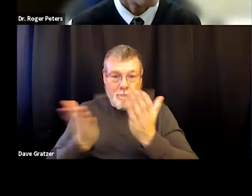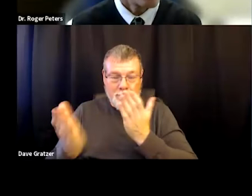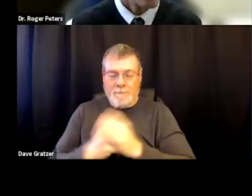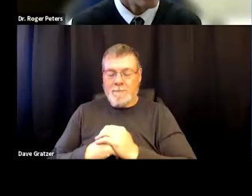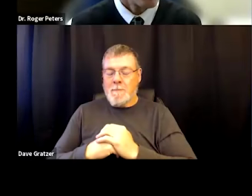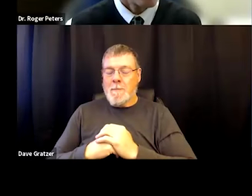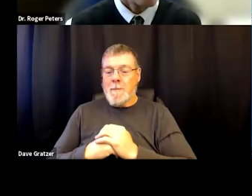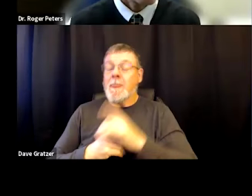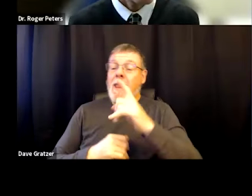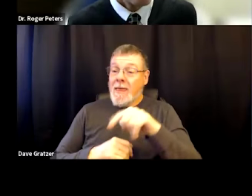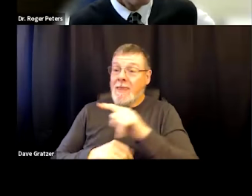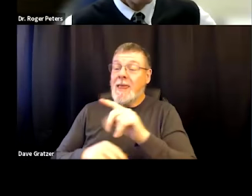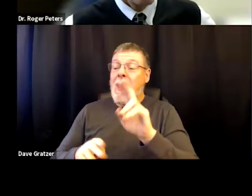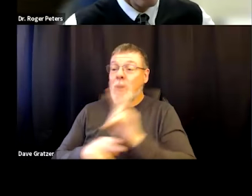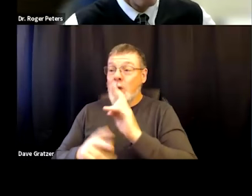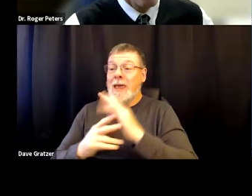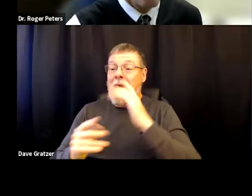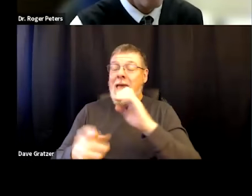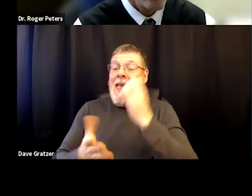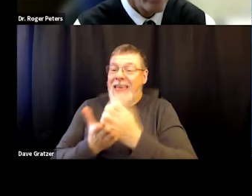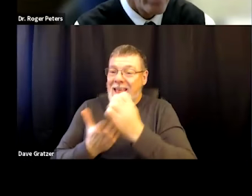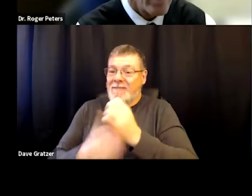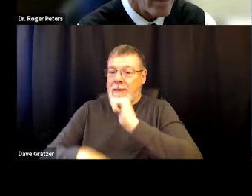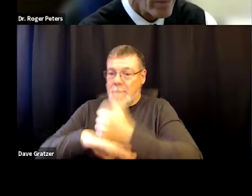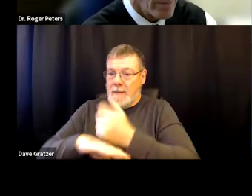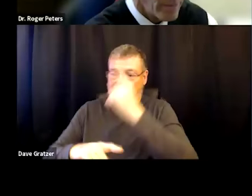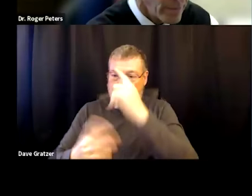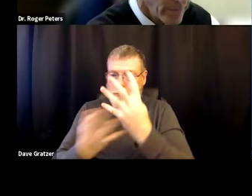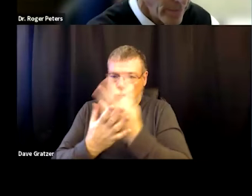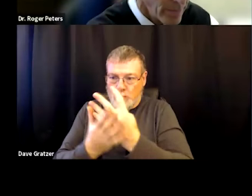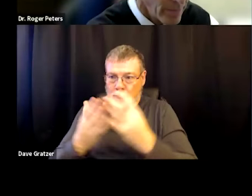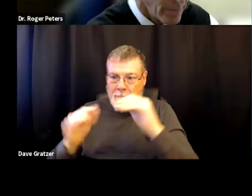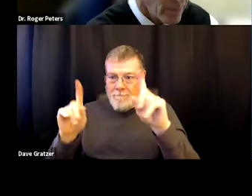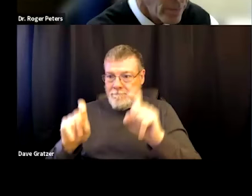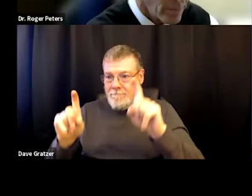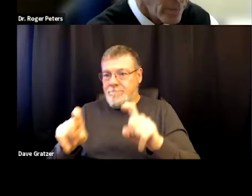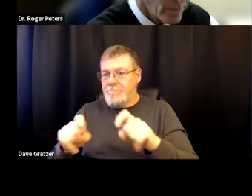The use of evidence-based approaches for screening and assessment is likely to result